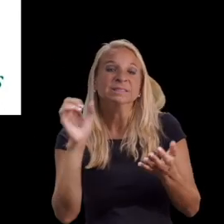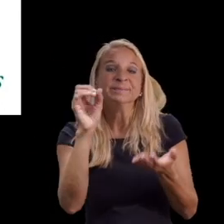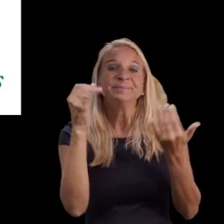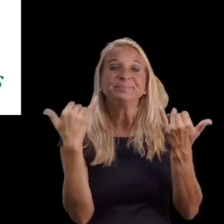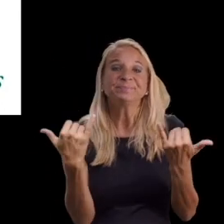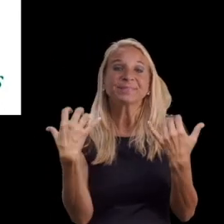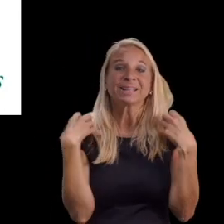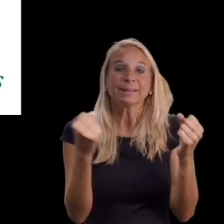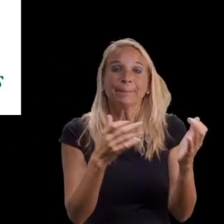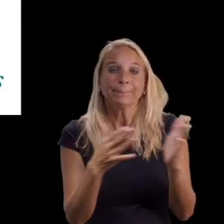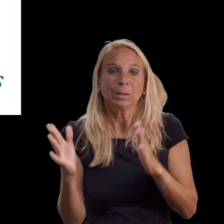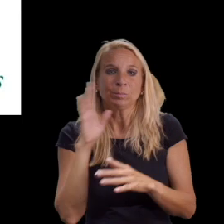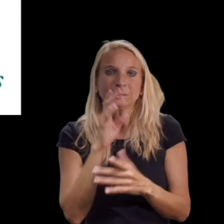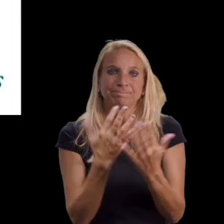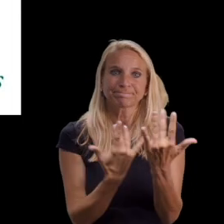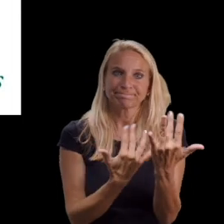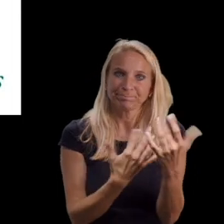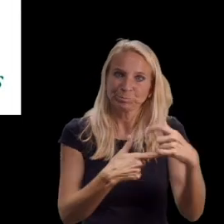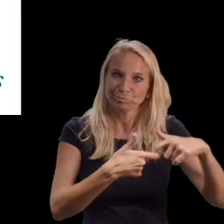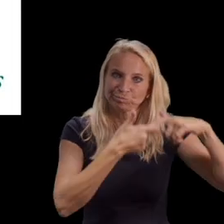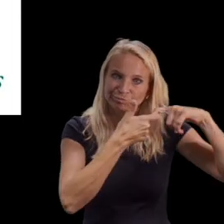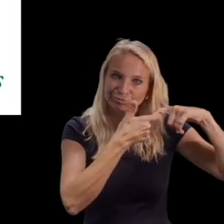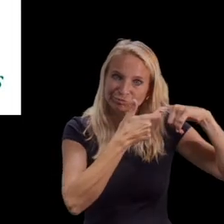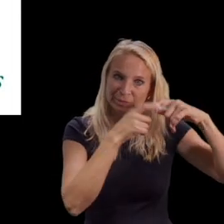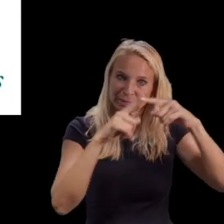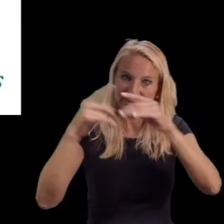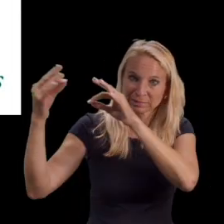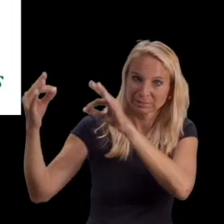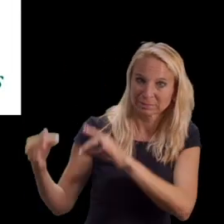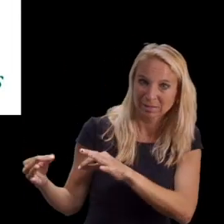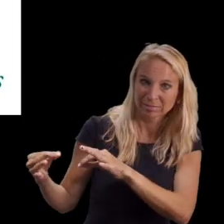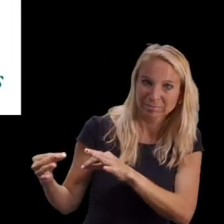of the fair hearing, which just means that they're gonna have to issue another authorization